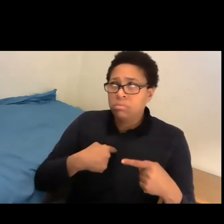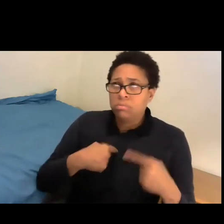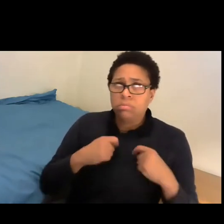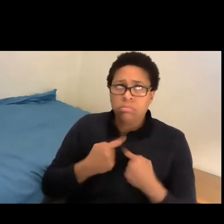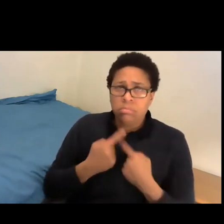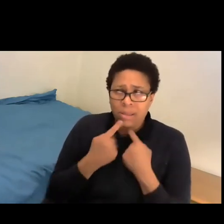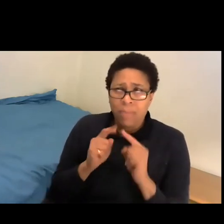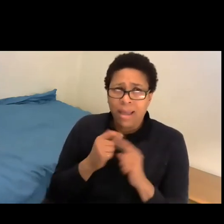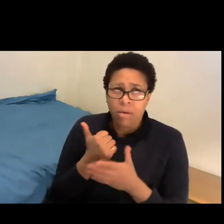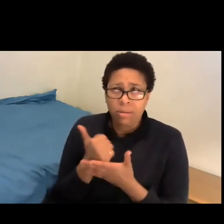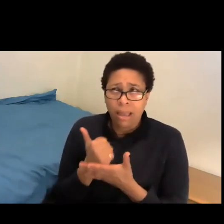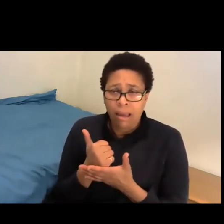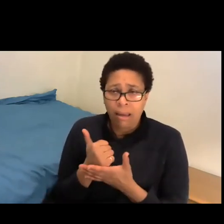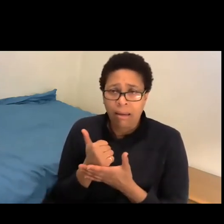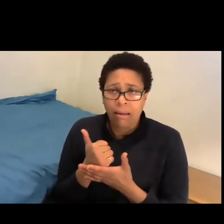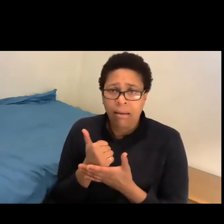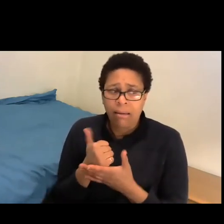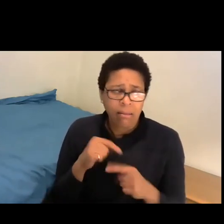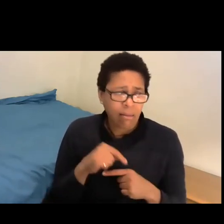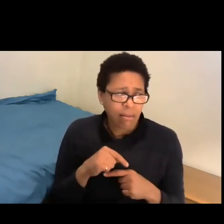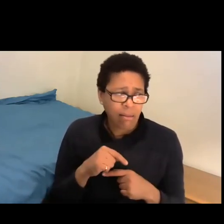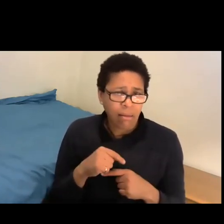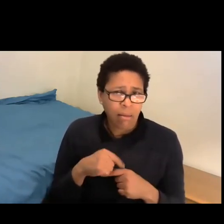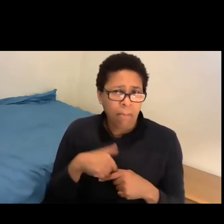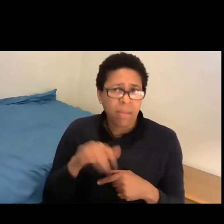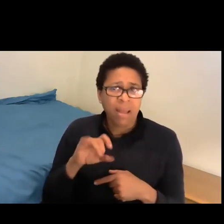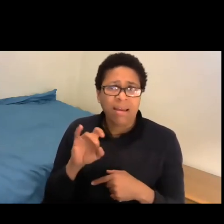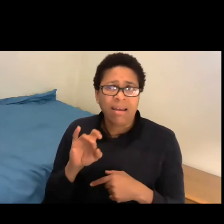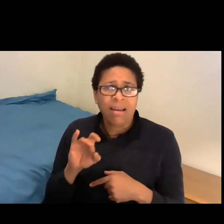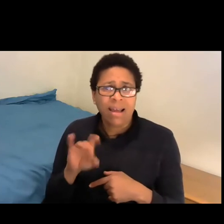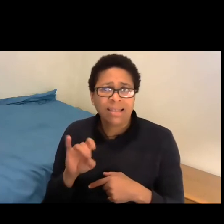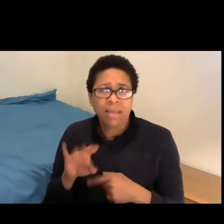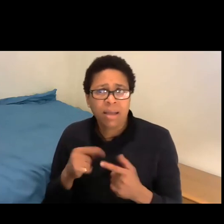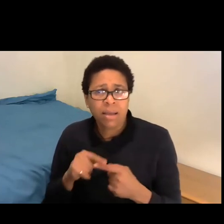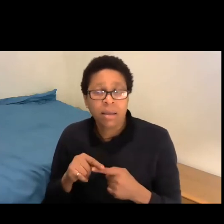another thing was, I learned about the assassination of Ken